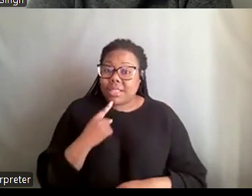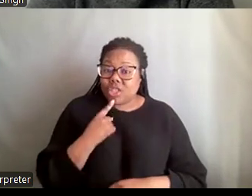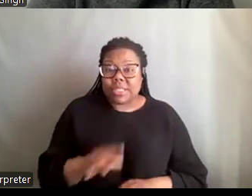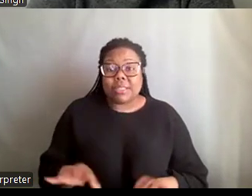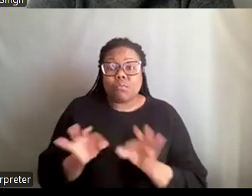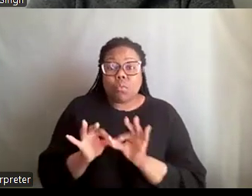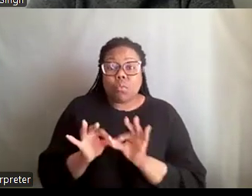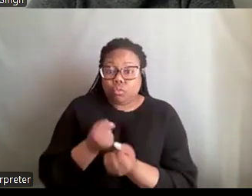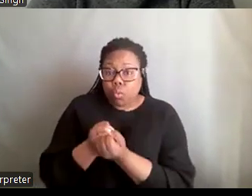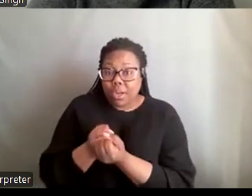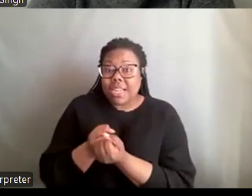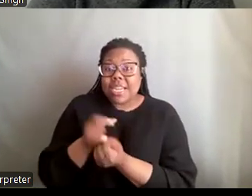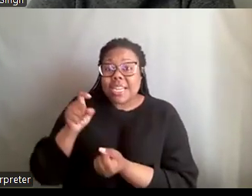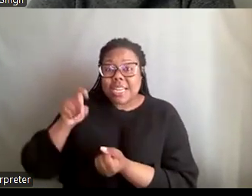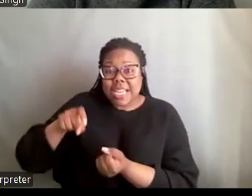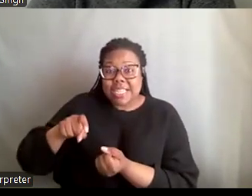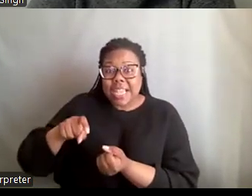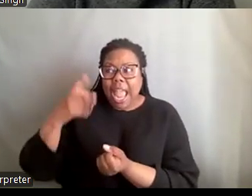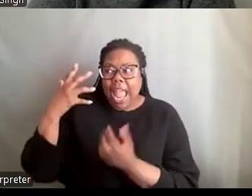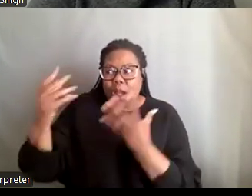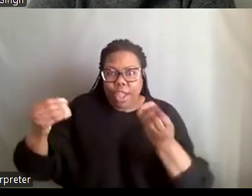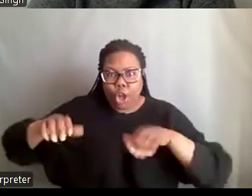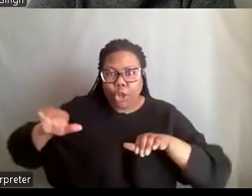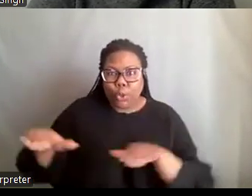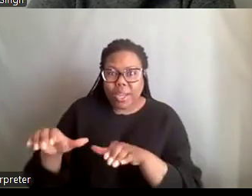with very significant support needs out there doing the